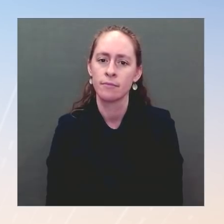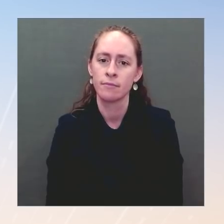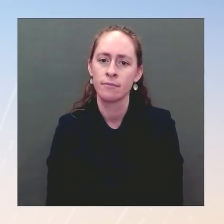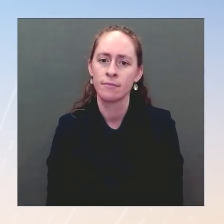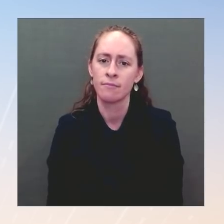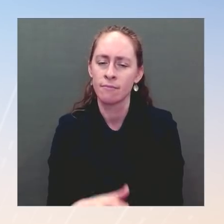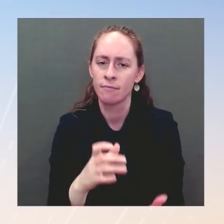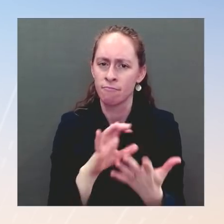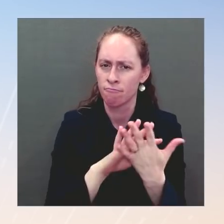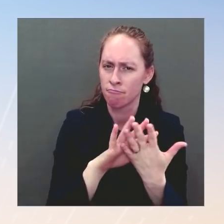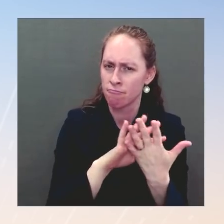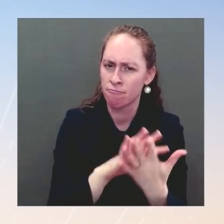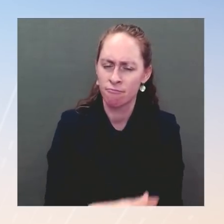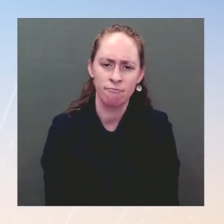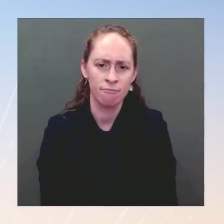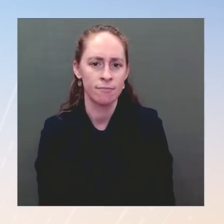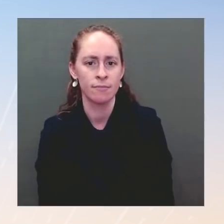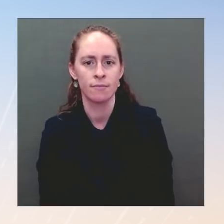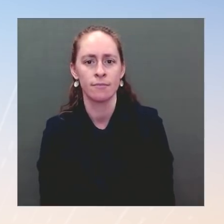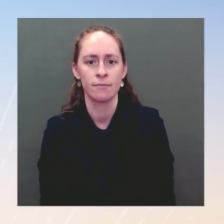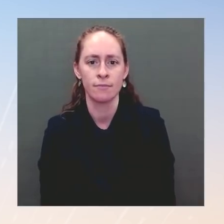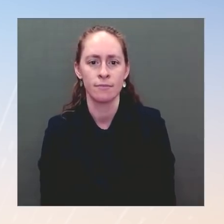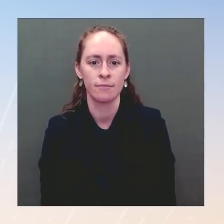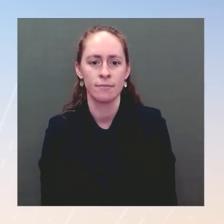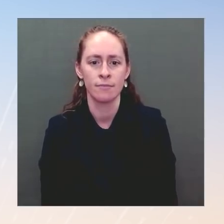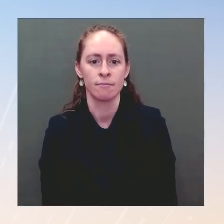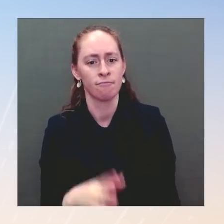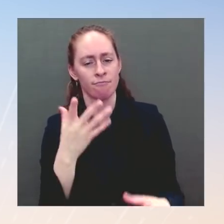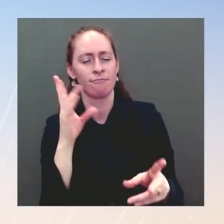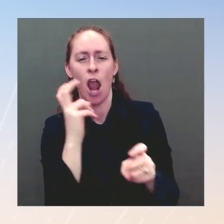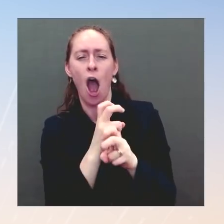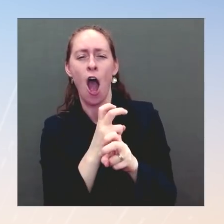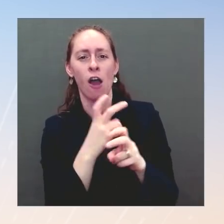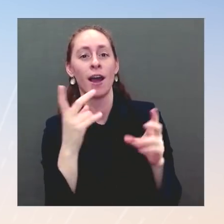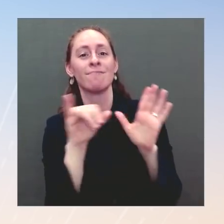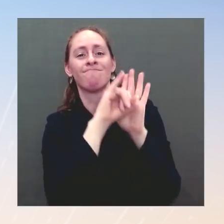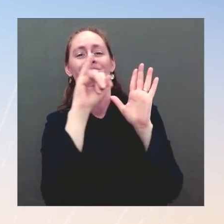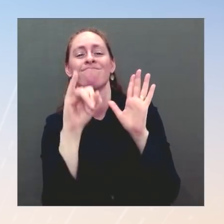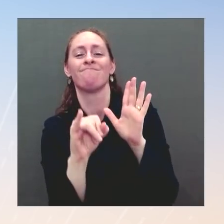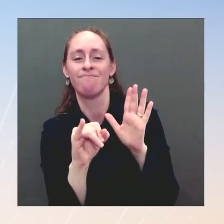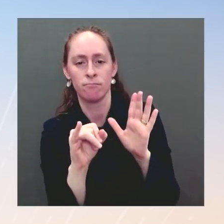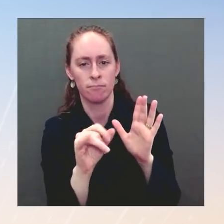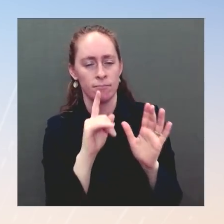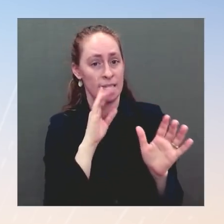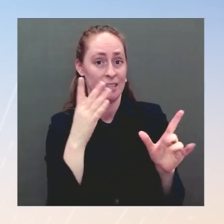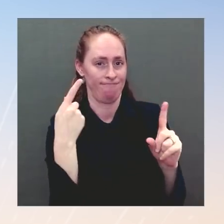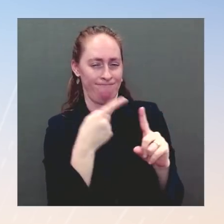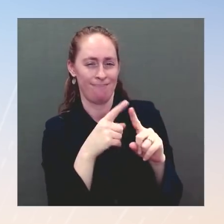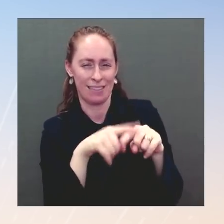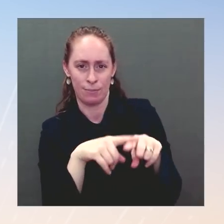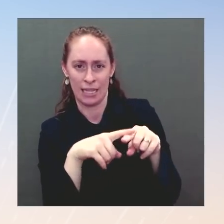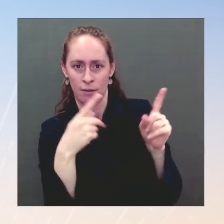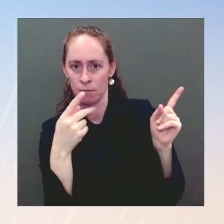It really depends on what escalatory actions President Putin takes. If he goes further, we will go further. What that looks like,